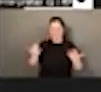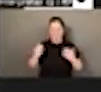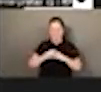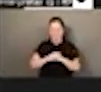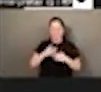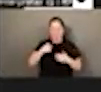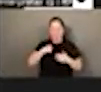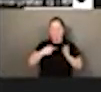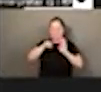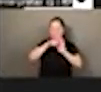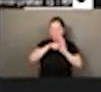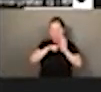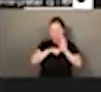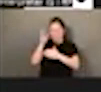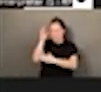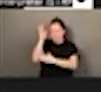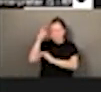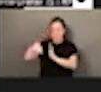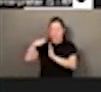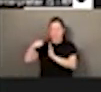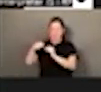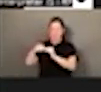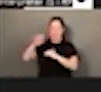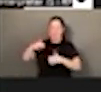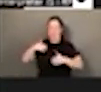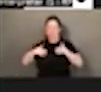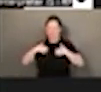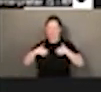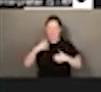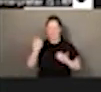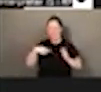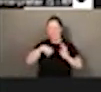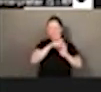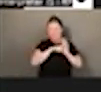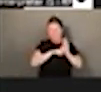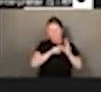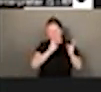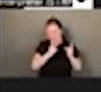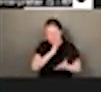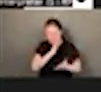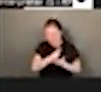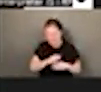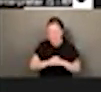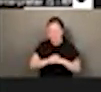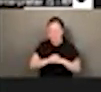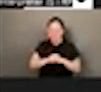the project, of course, but nevertheless, they are important. So since you gave me